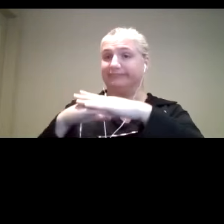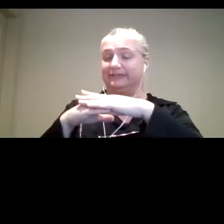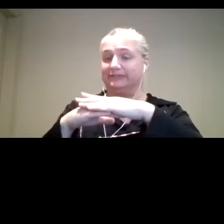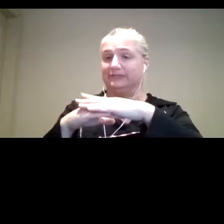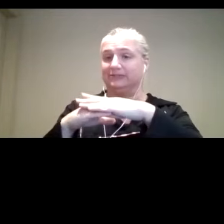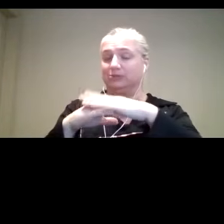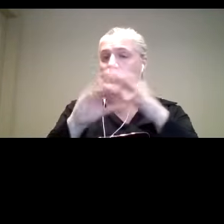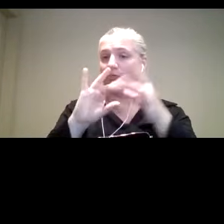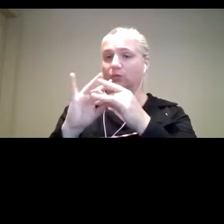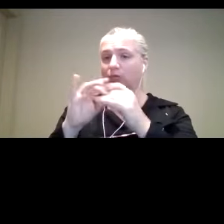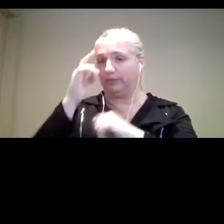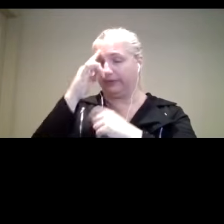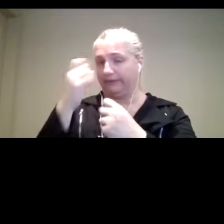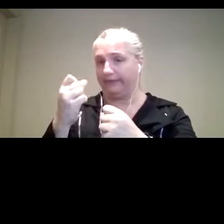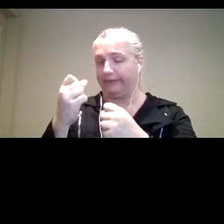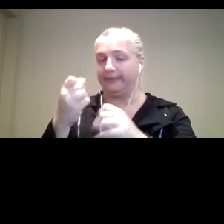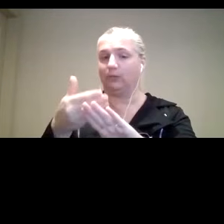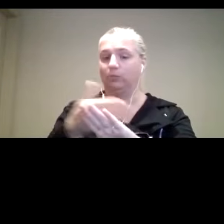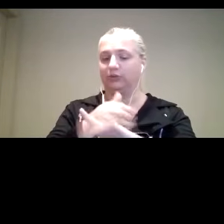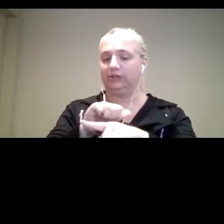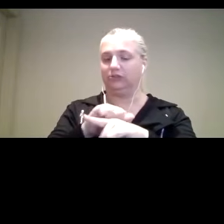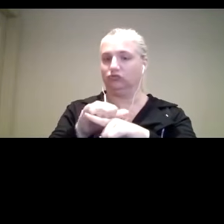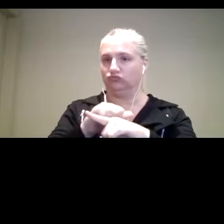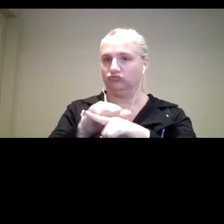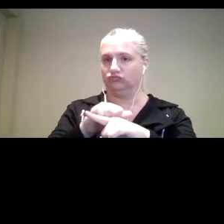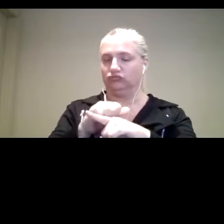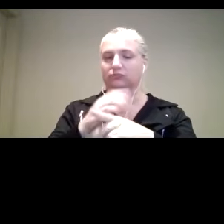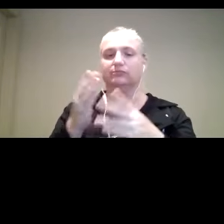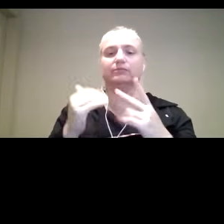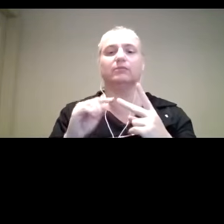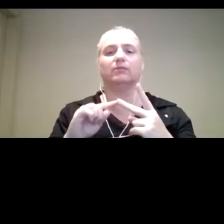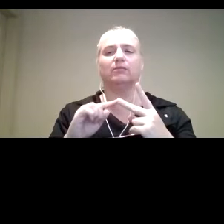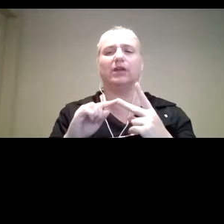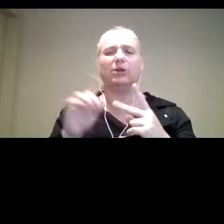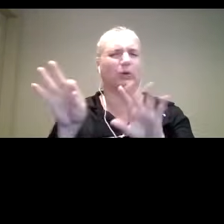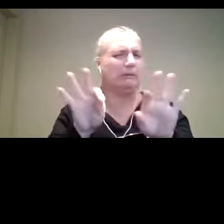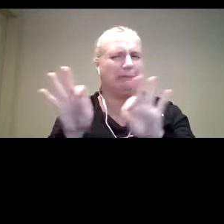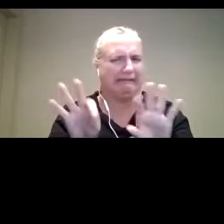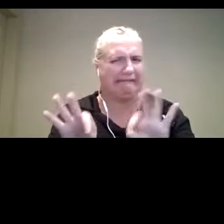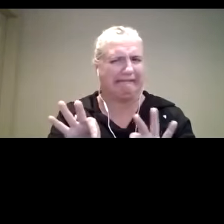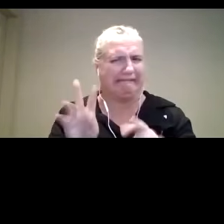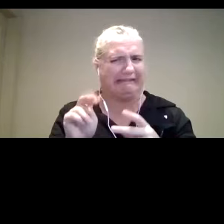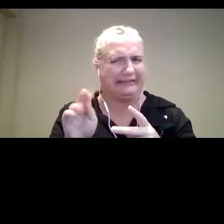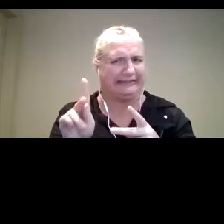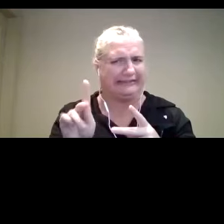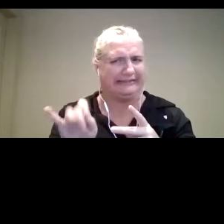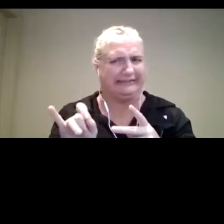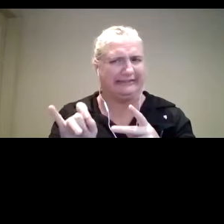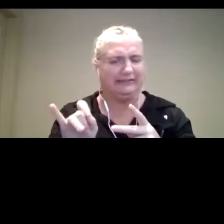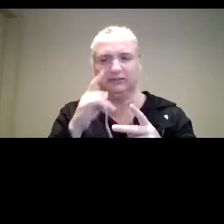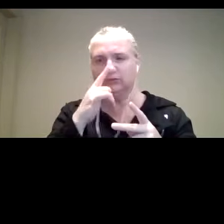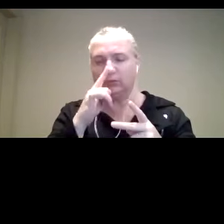in your pre-service training? Another is, and I'll let you kind of pick from these, Nicki, can you speak to how collaboration